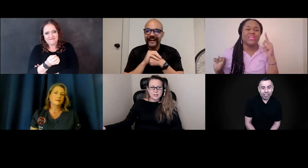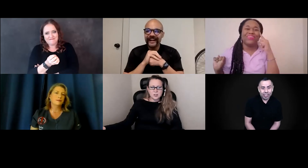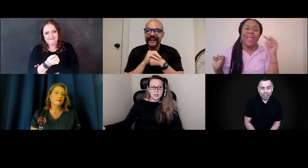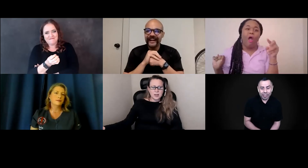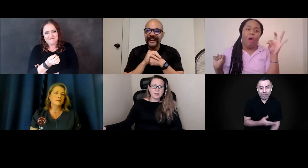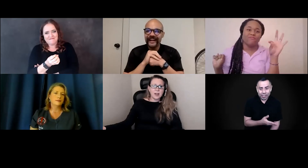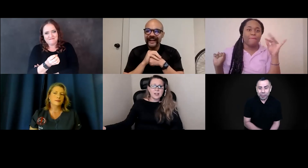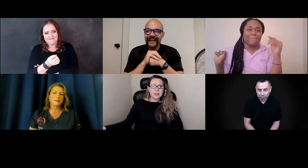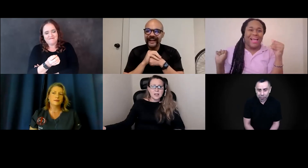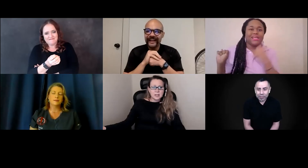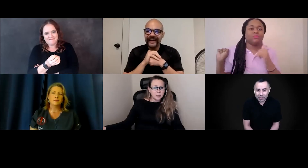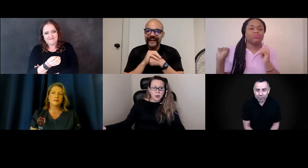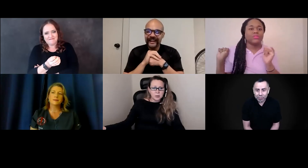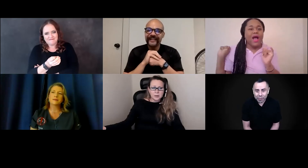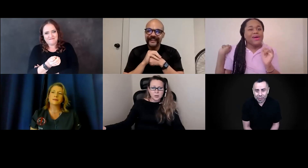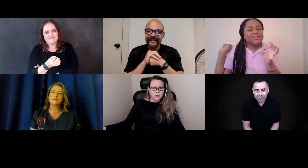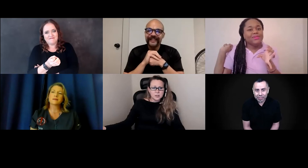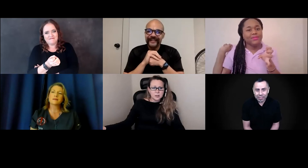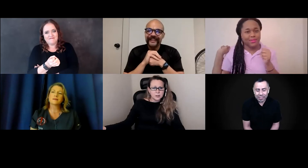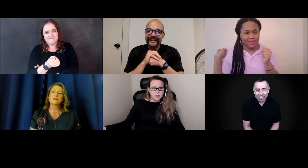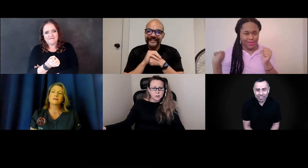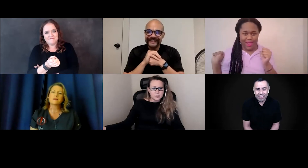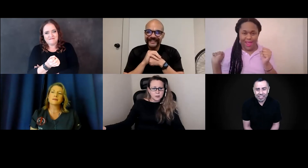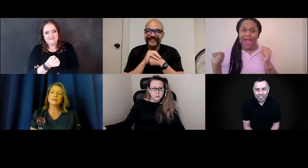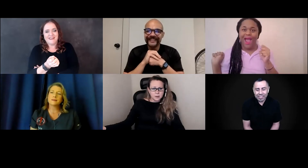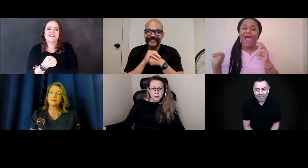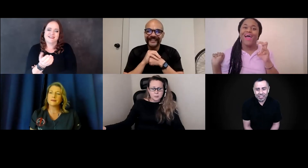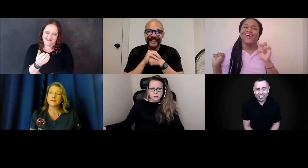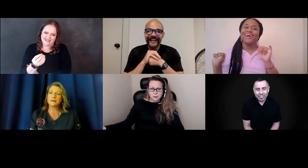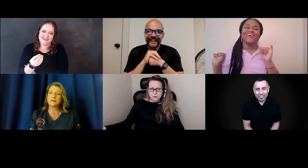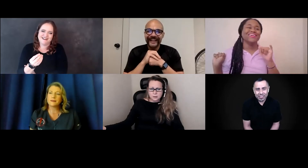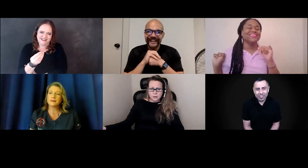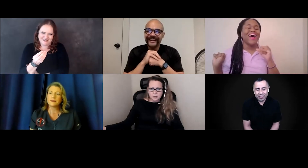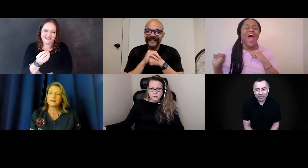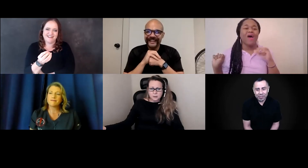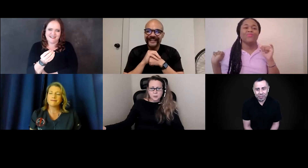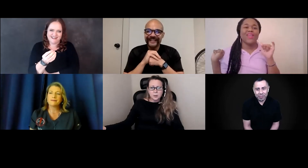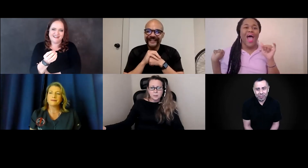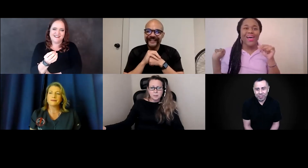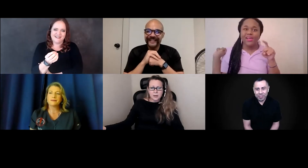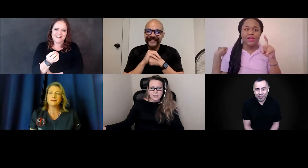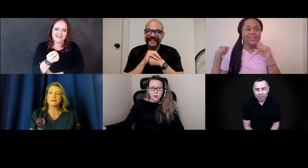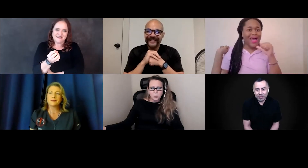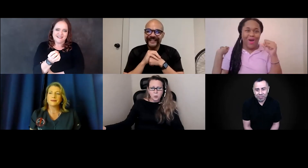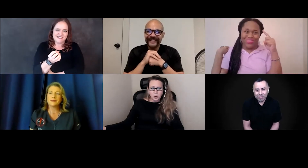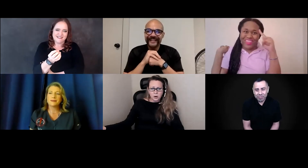Julia Kennedy. I've had the exact same thing happen at the university I'm sorry to say oh my word